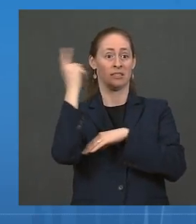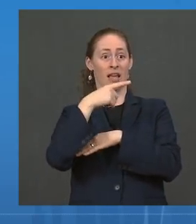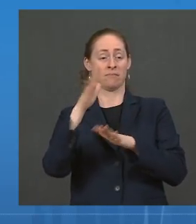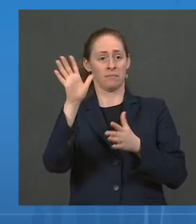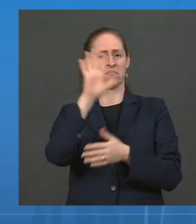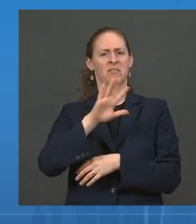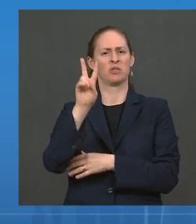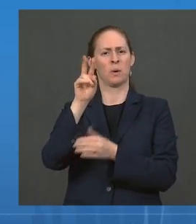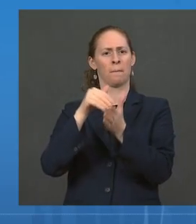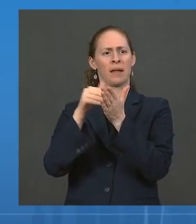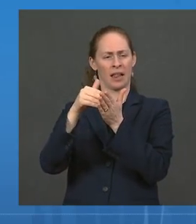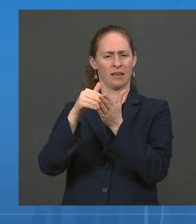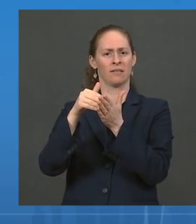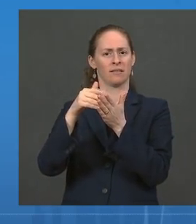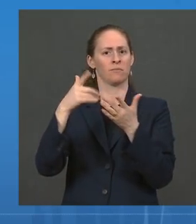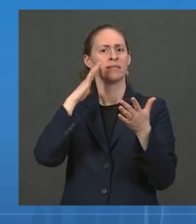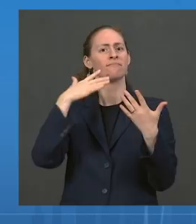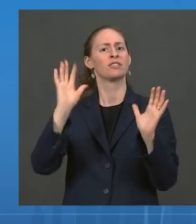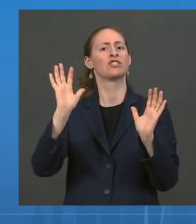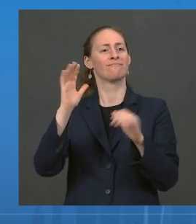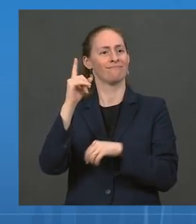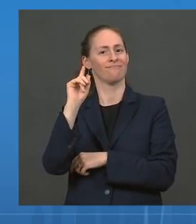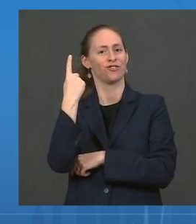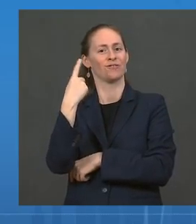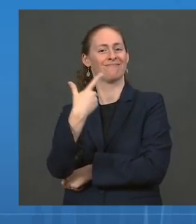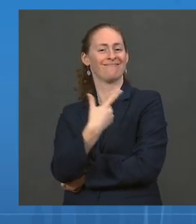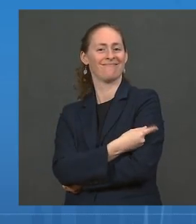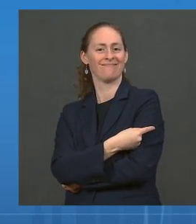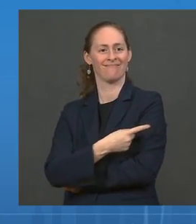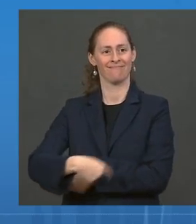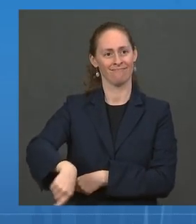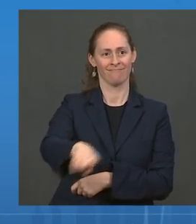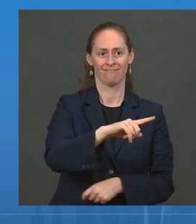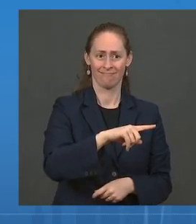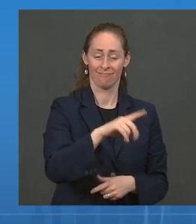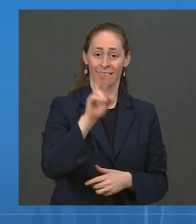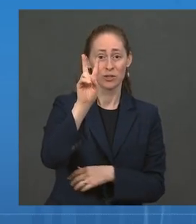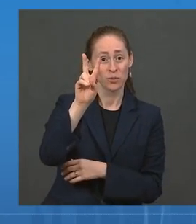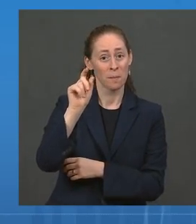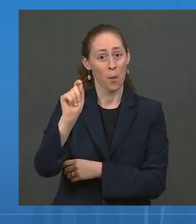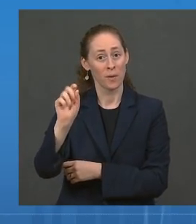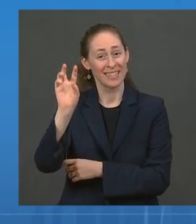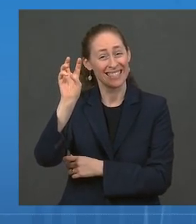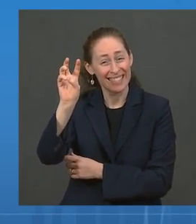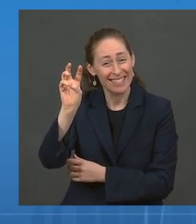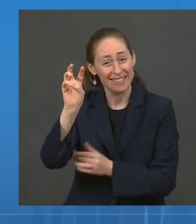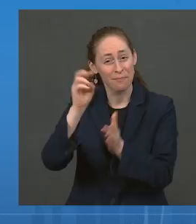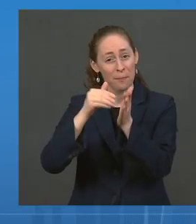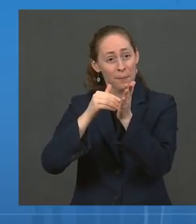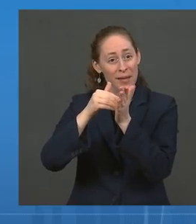will have gotten their first shot. 2.6 million -- that's about 10 percent of kids.